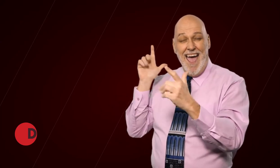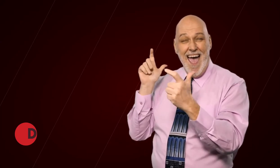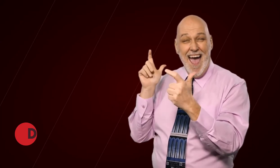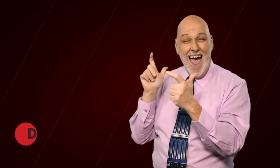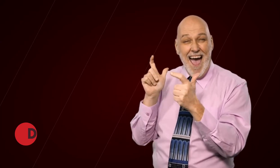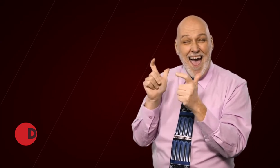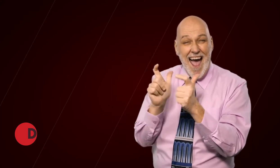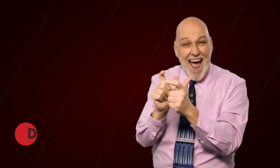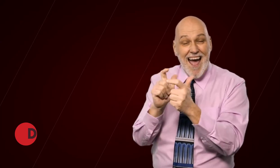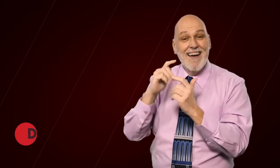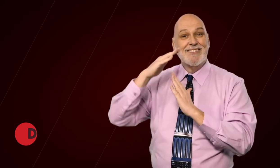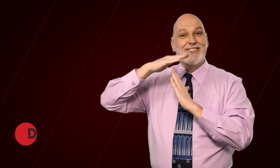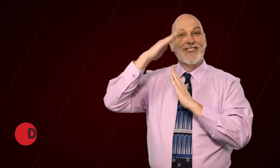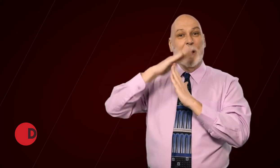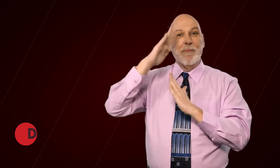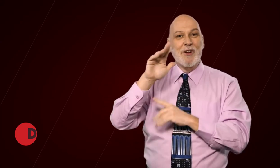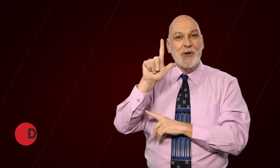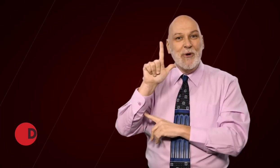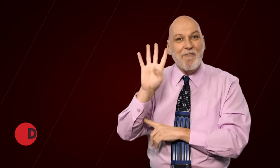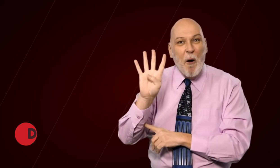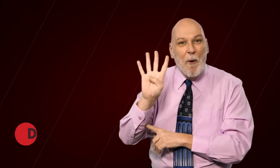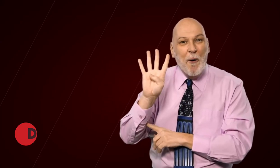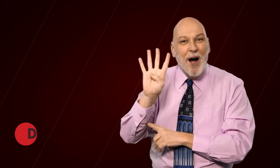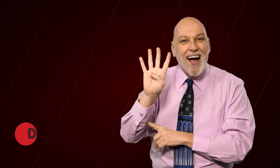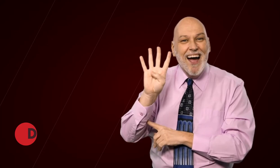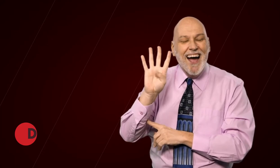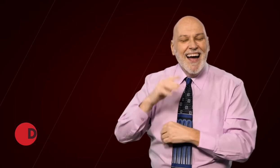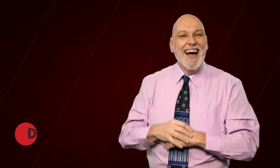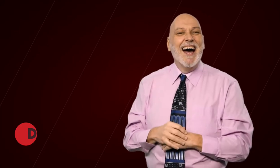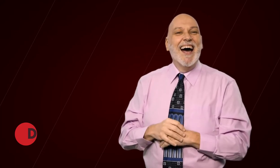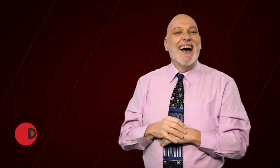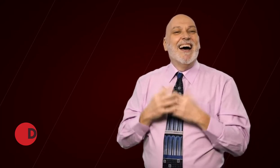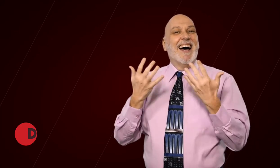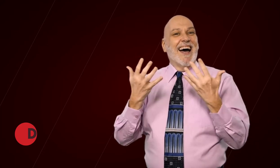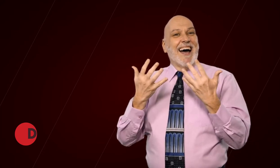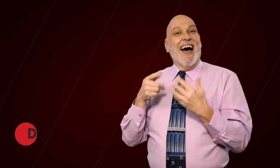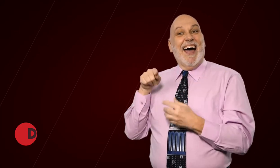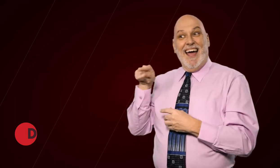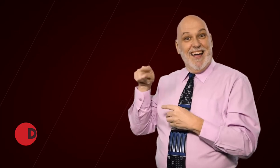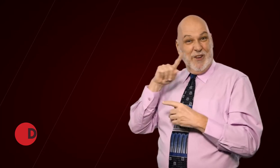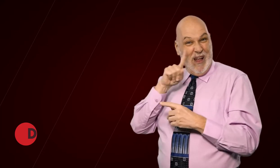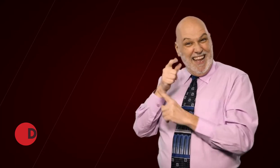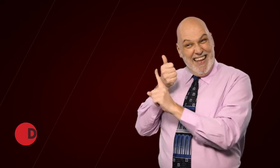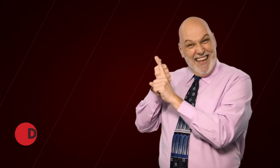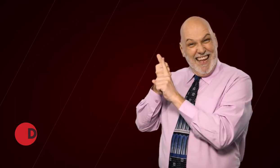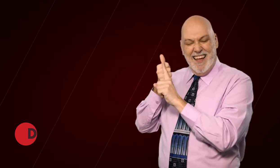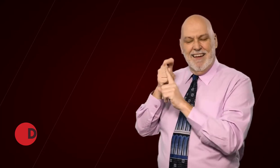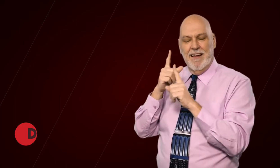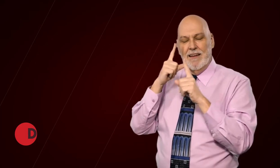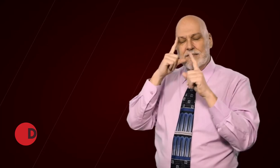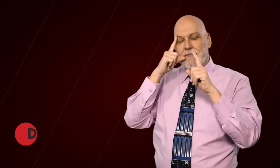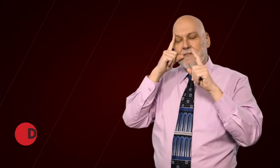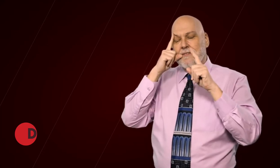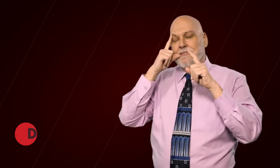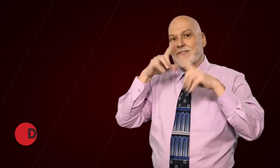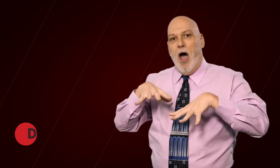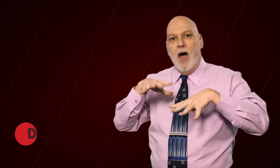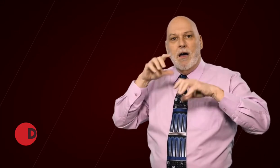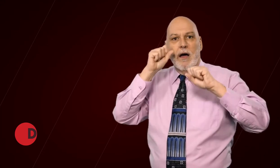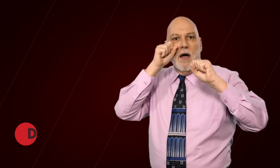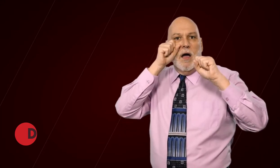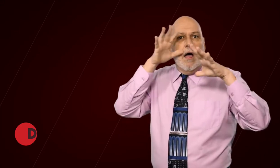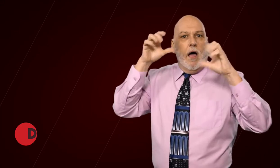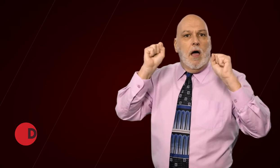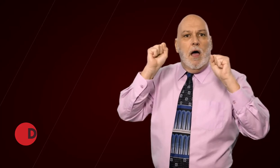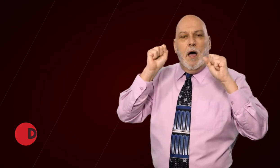through all stages into the Top 24...